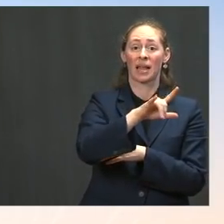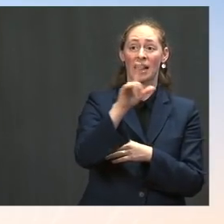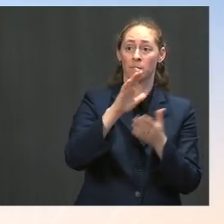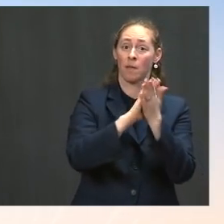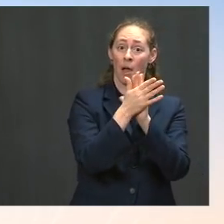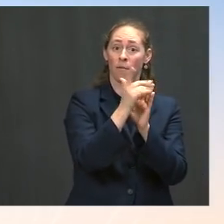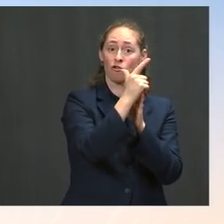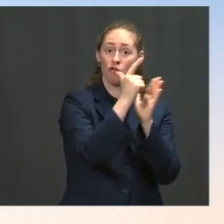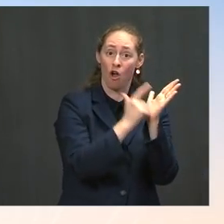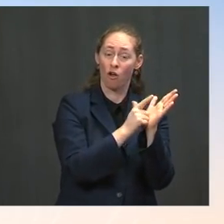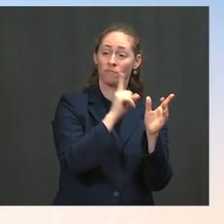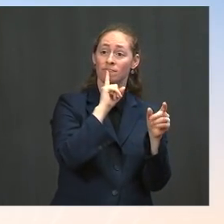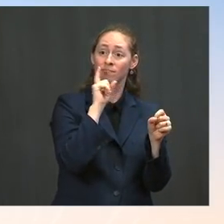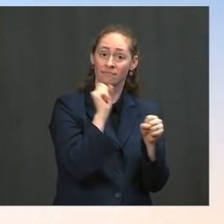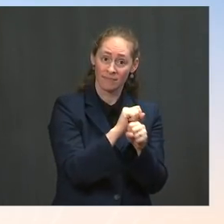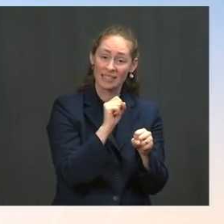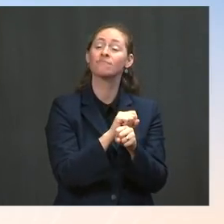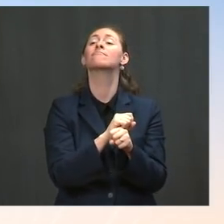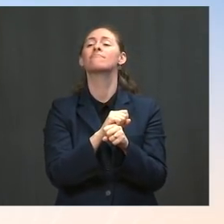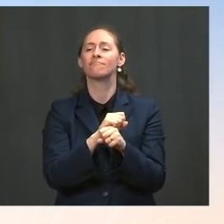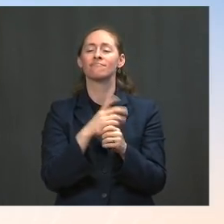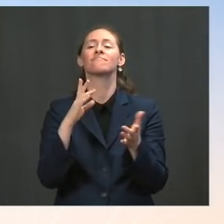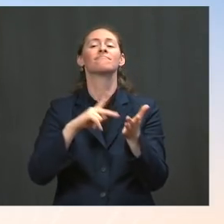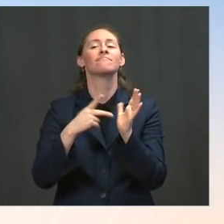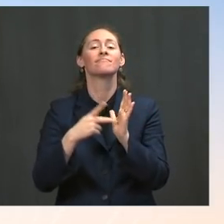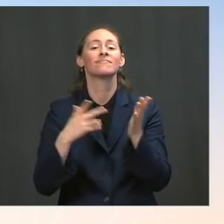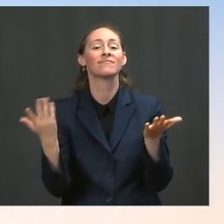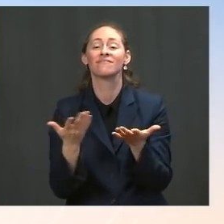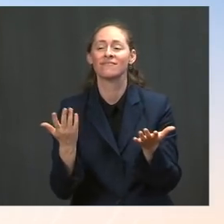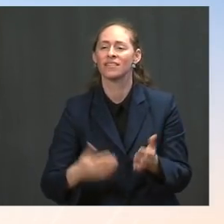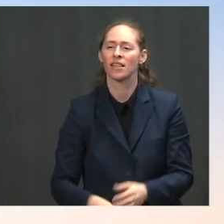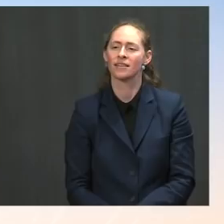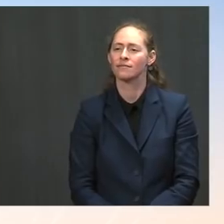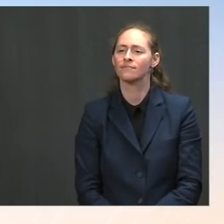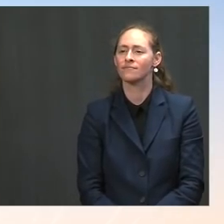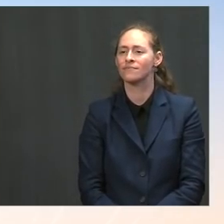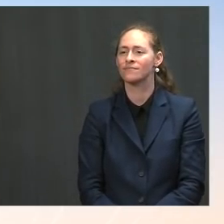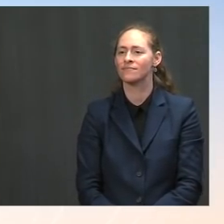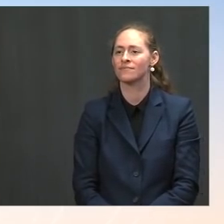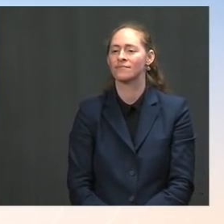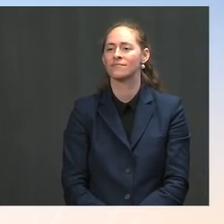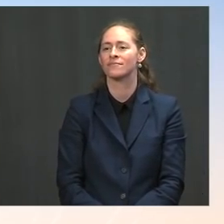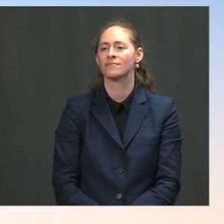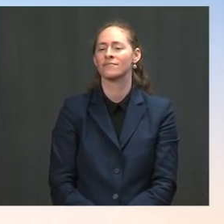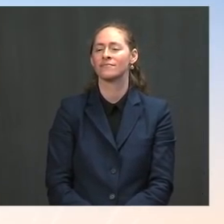it sounds esoteric, but this is a vote on a motion to proceed to a vehicle, not a vote on the final bill.